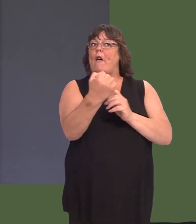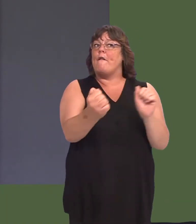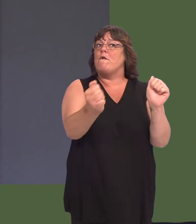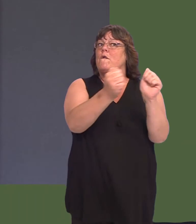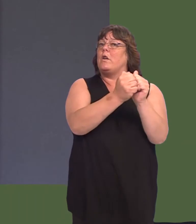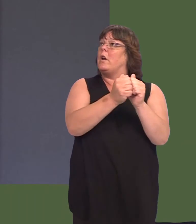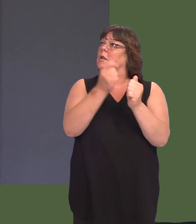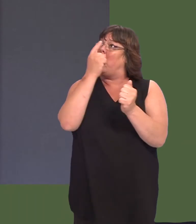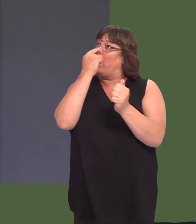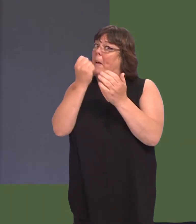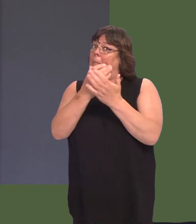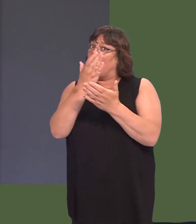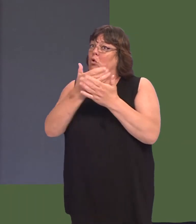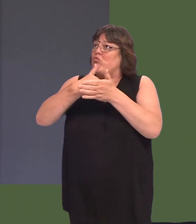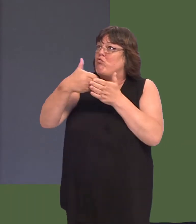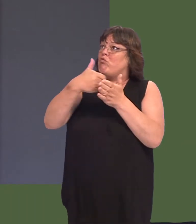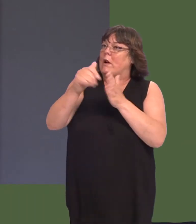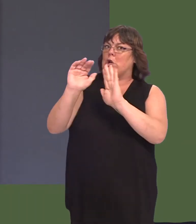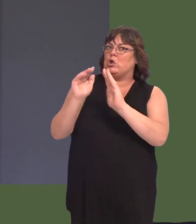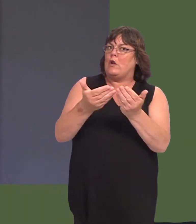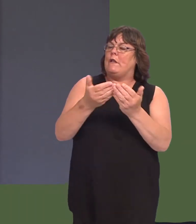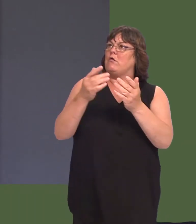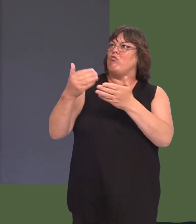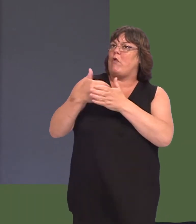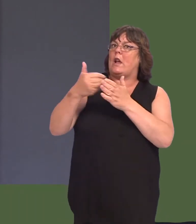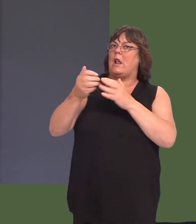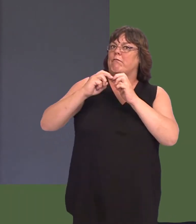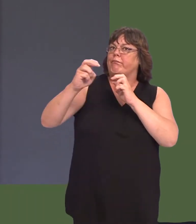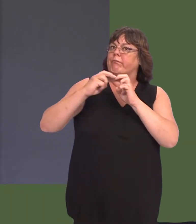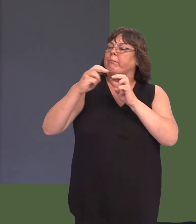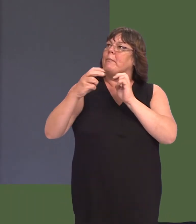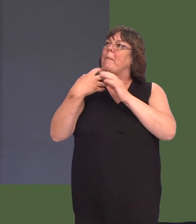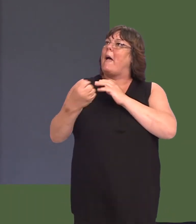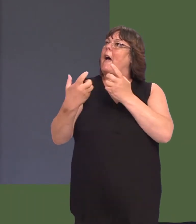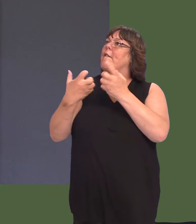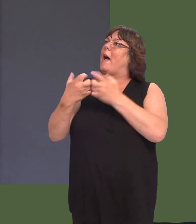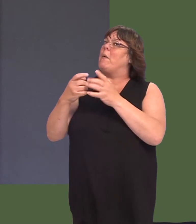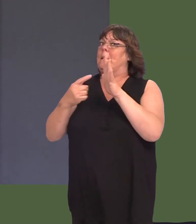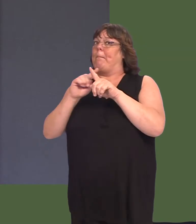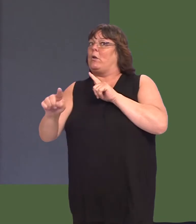that this is not the case and that there are appropriate opportunities to use public transport on Sundays?